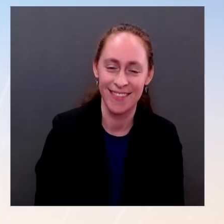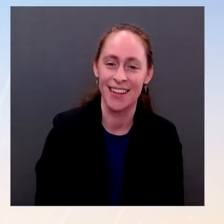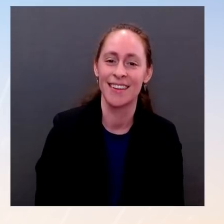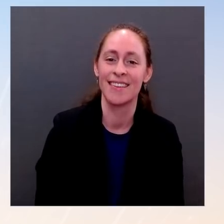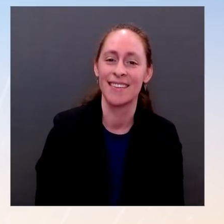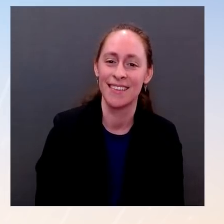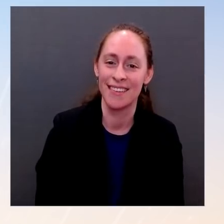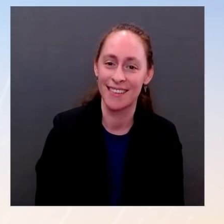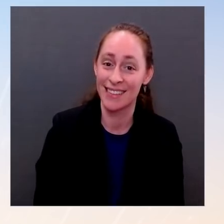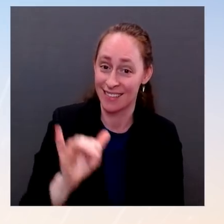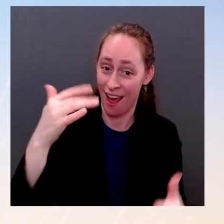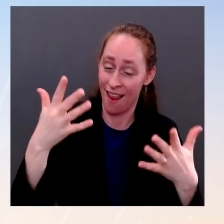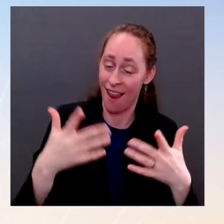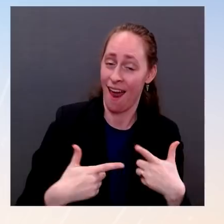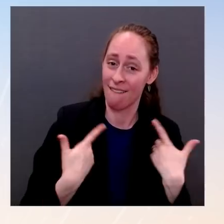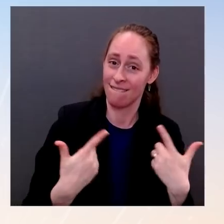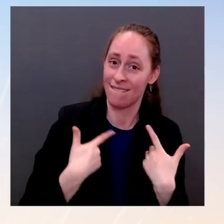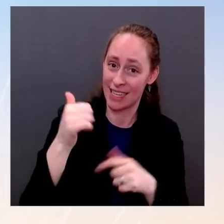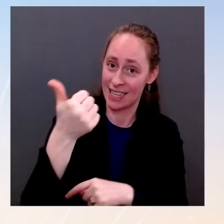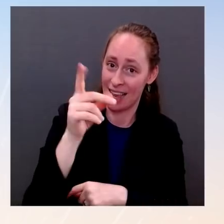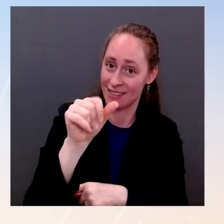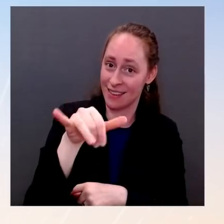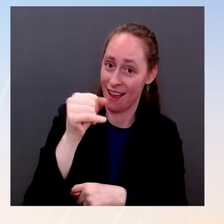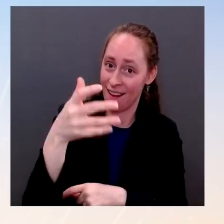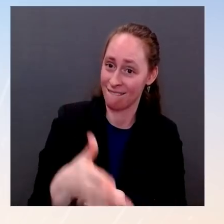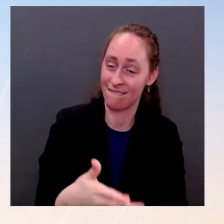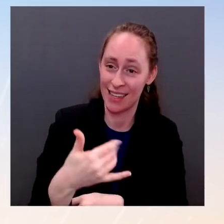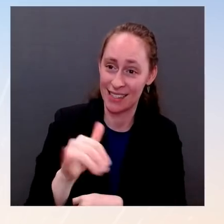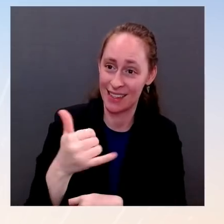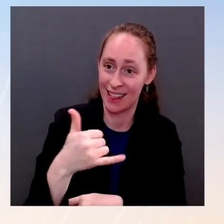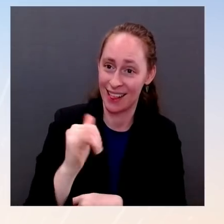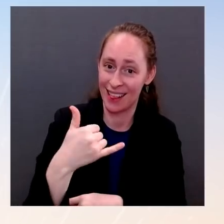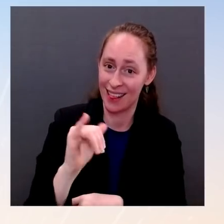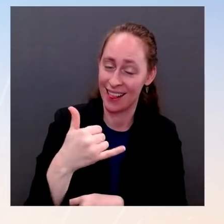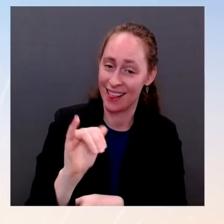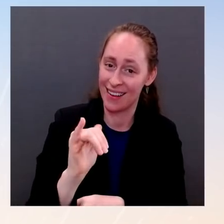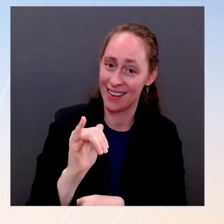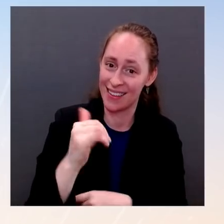But that was like -- that was going to be my -- Ms. Psaki: -- to make an announcement about a Supreme Court --